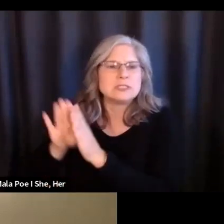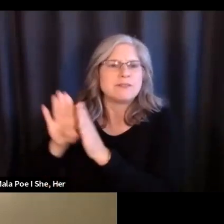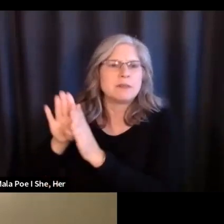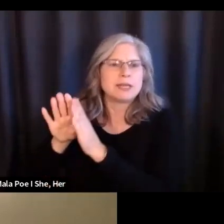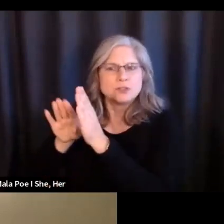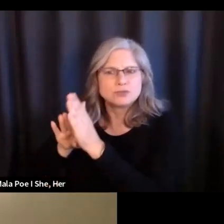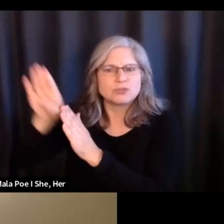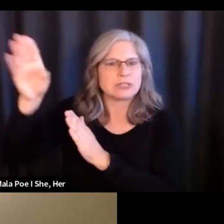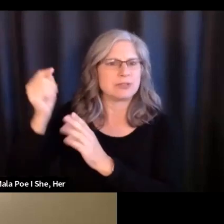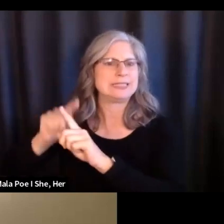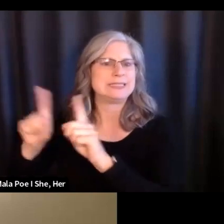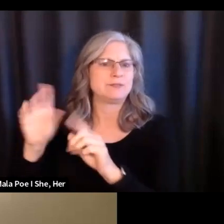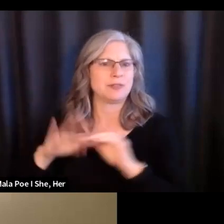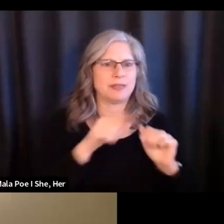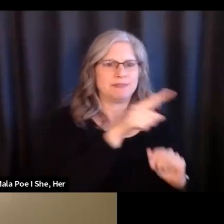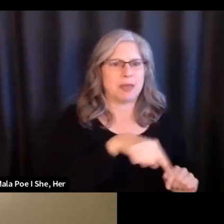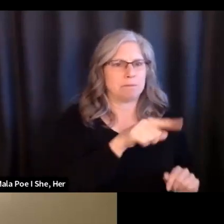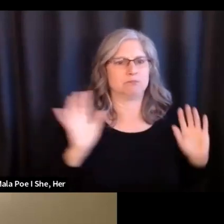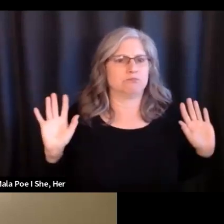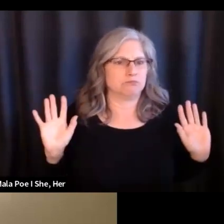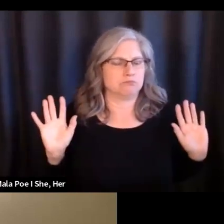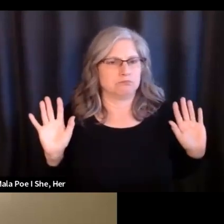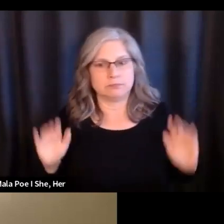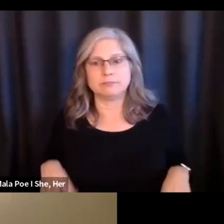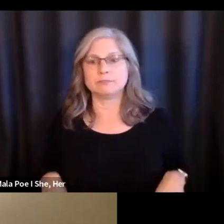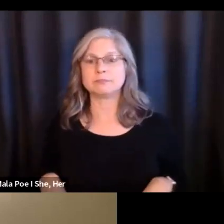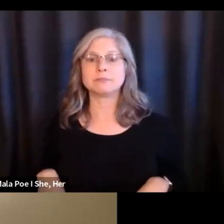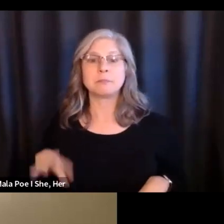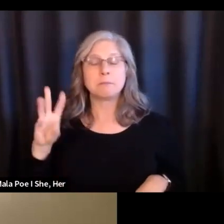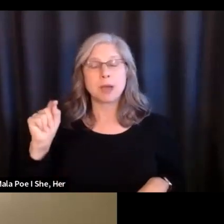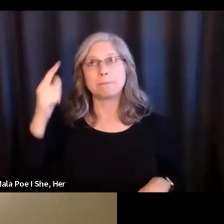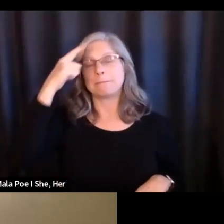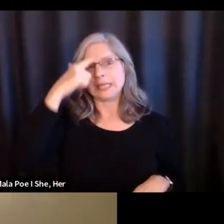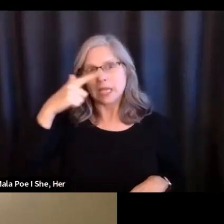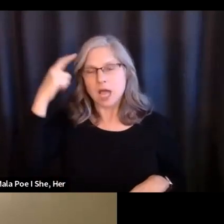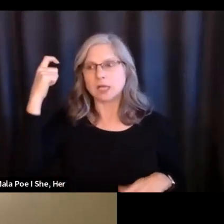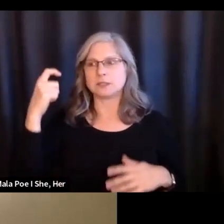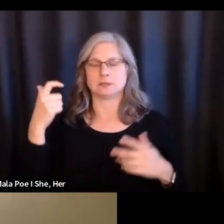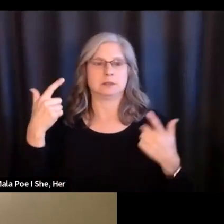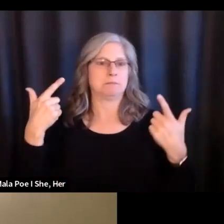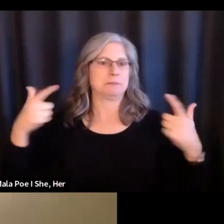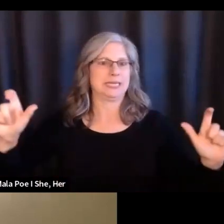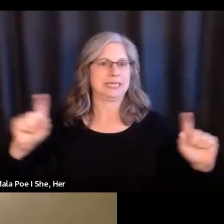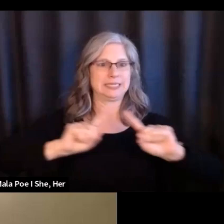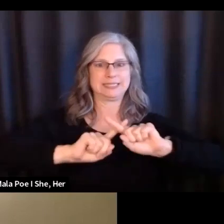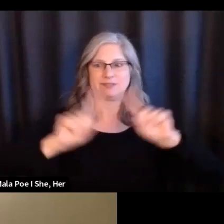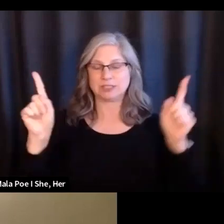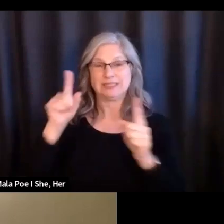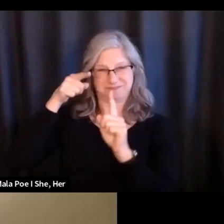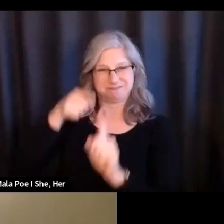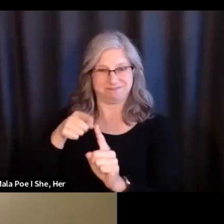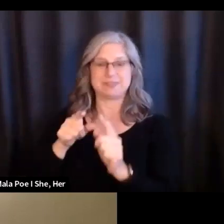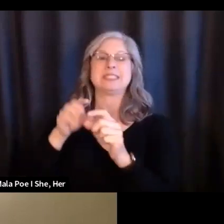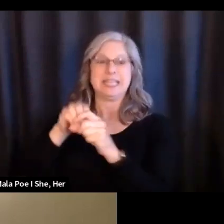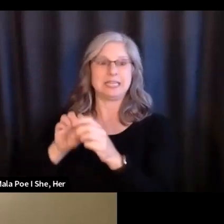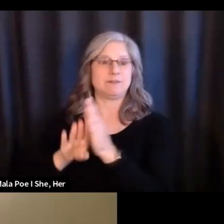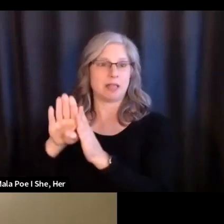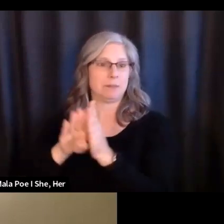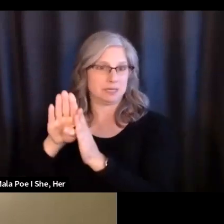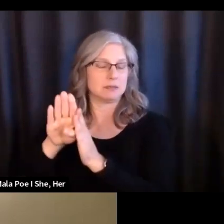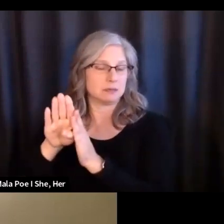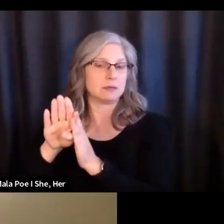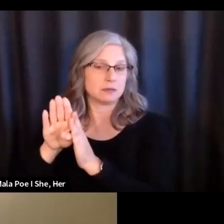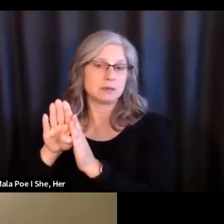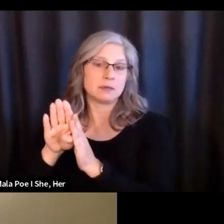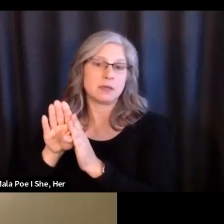And because there's such wide differences, particularly in development, really, I guess that